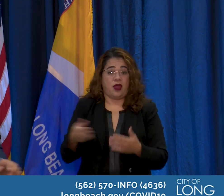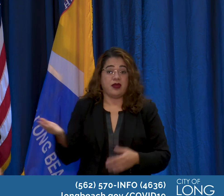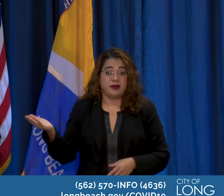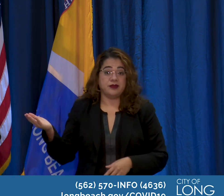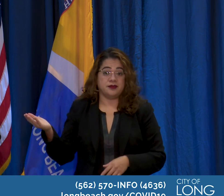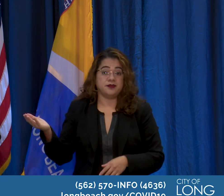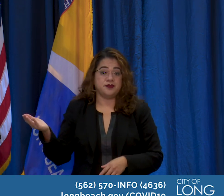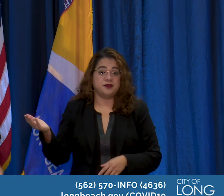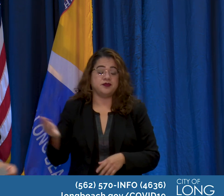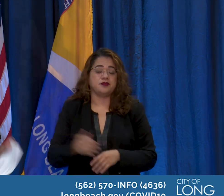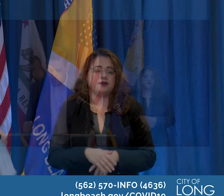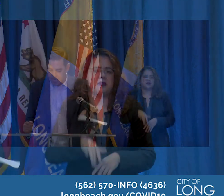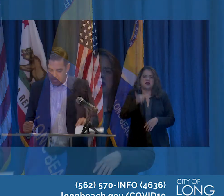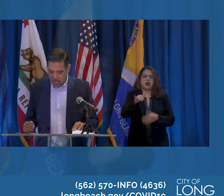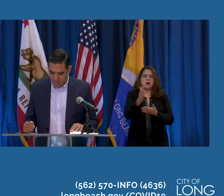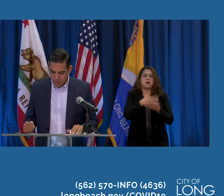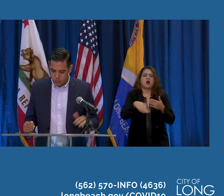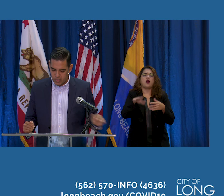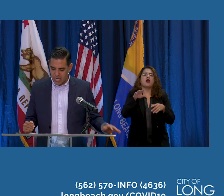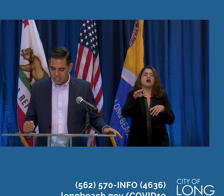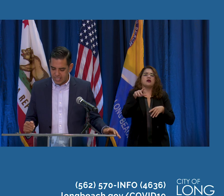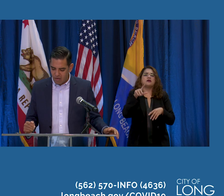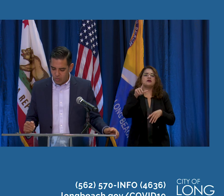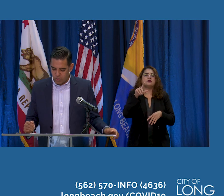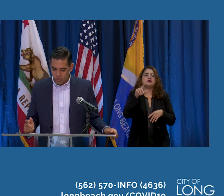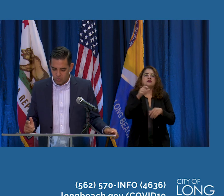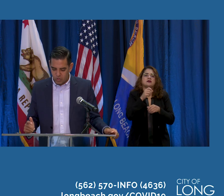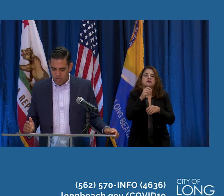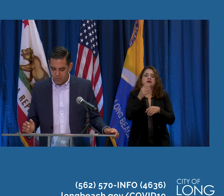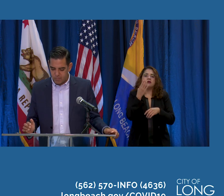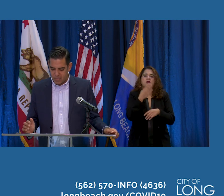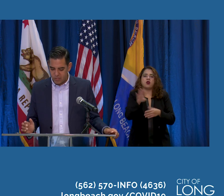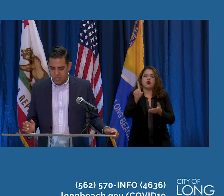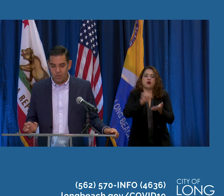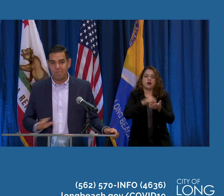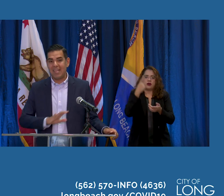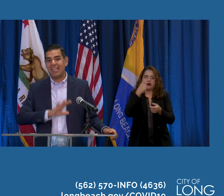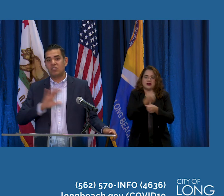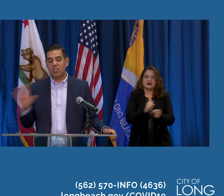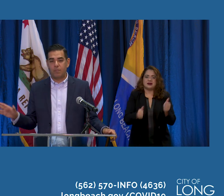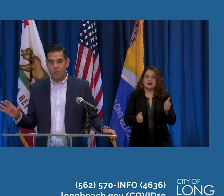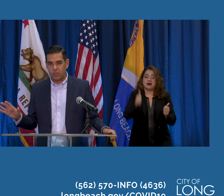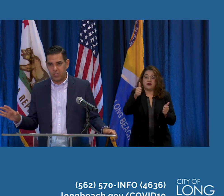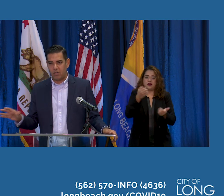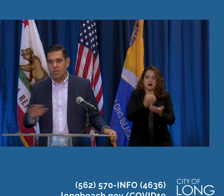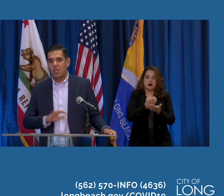for a safer economy and this week L.A County which includes Long Beach and Pasadena, remains in the purple tier.